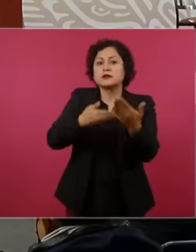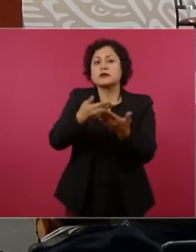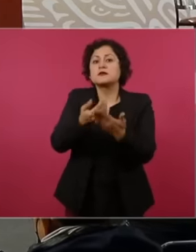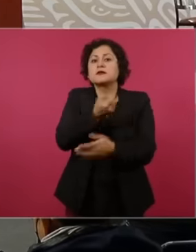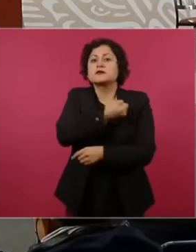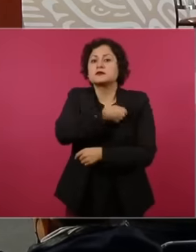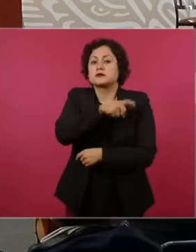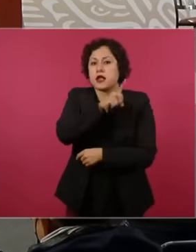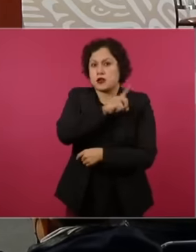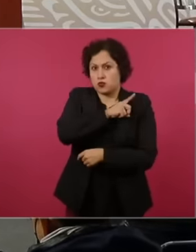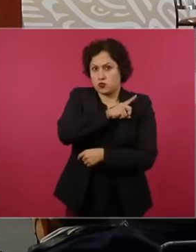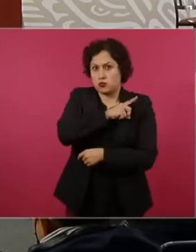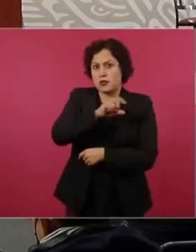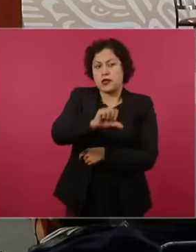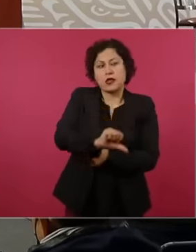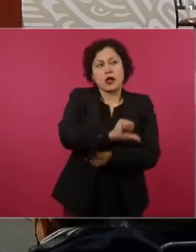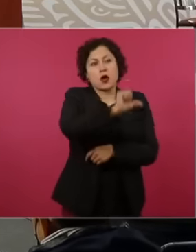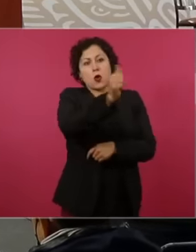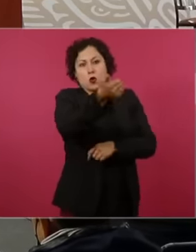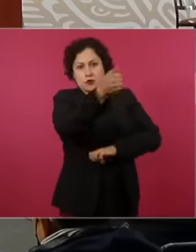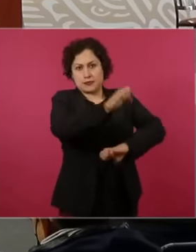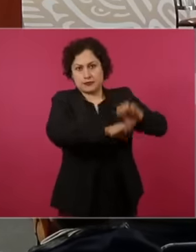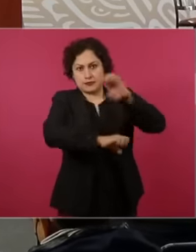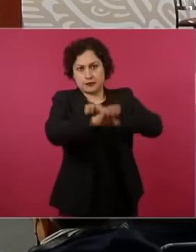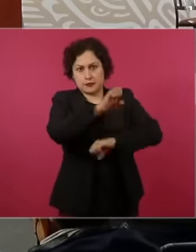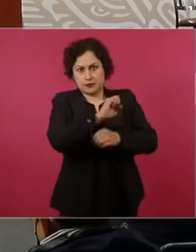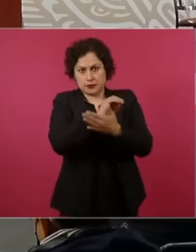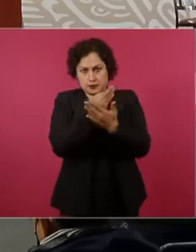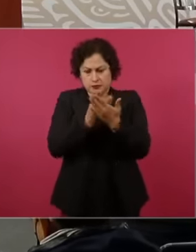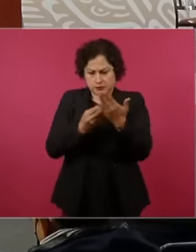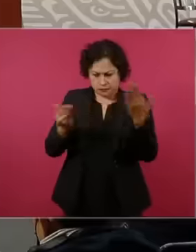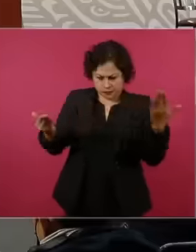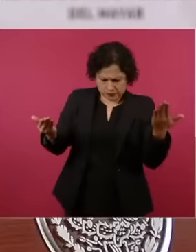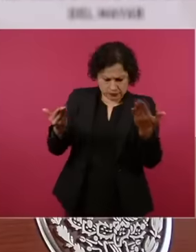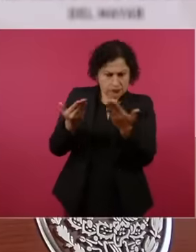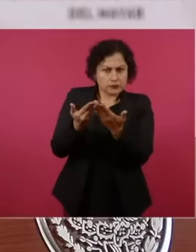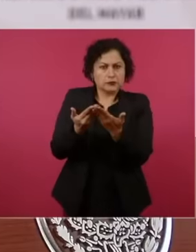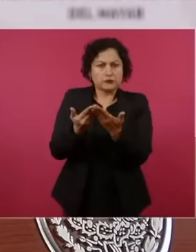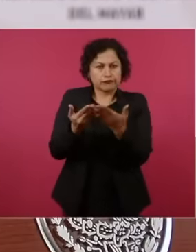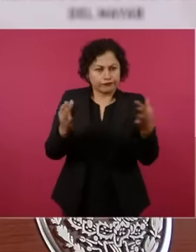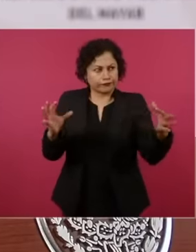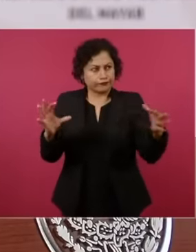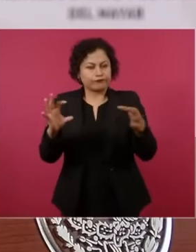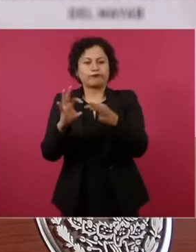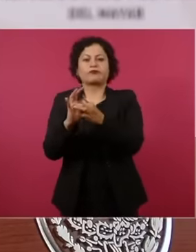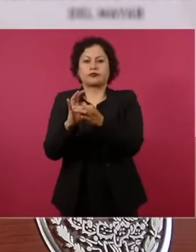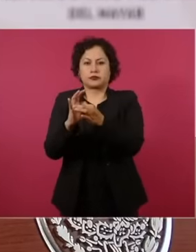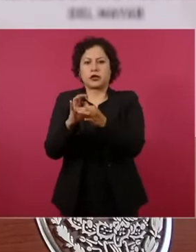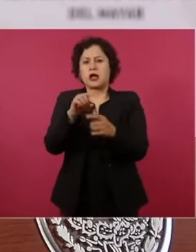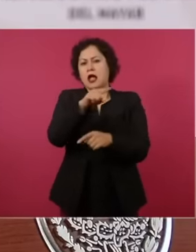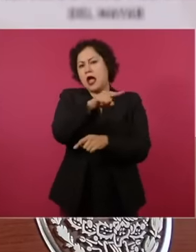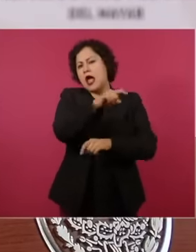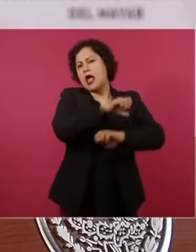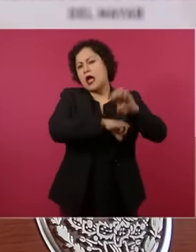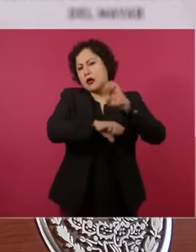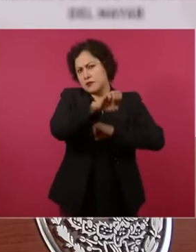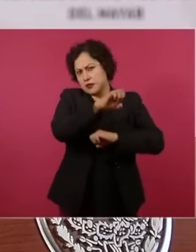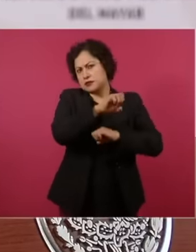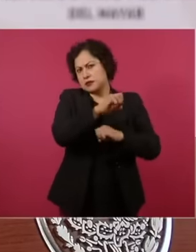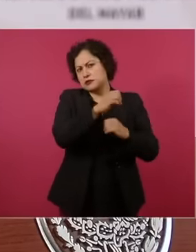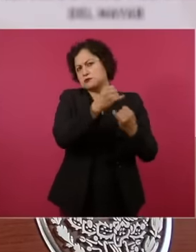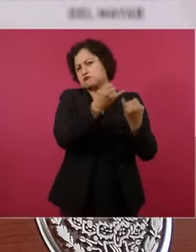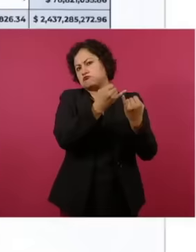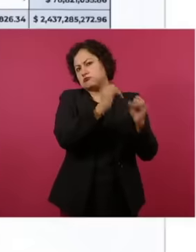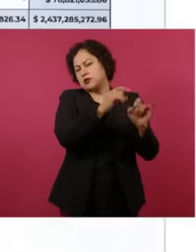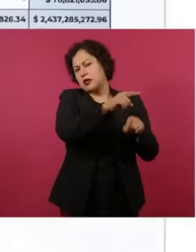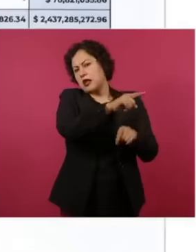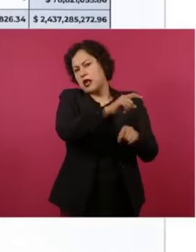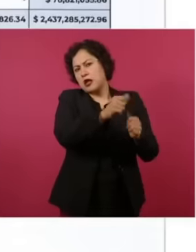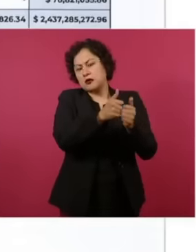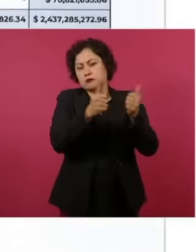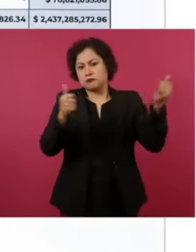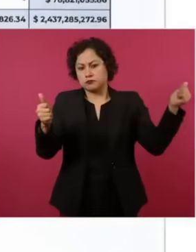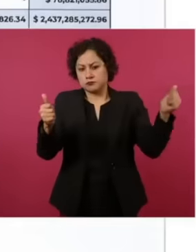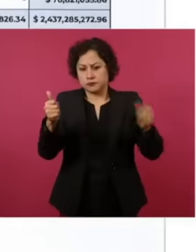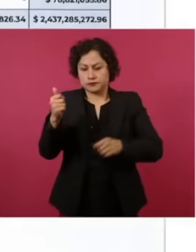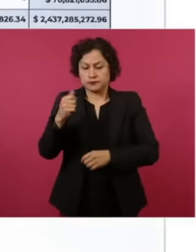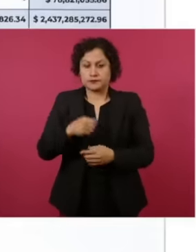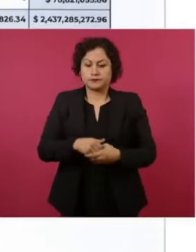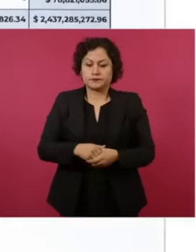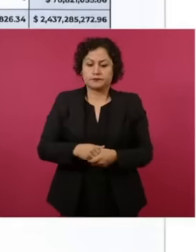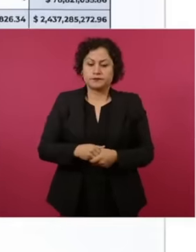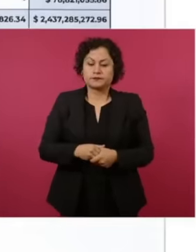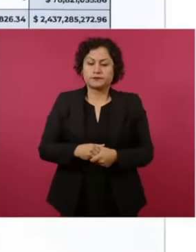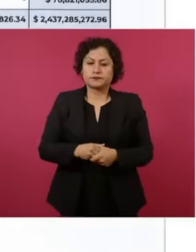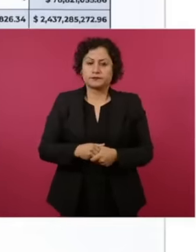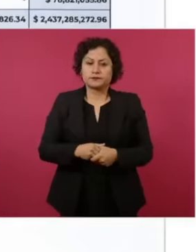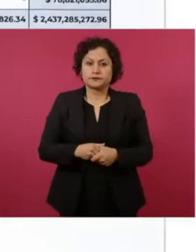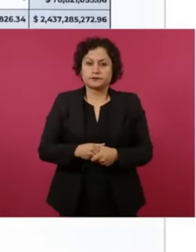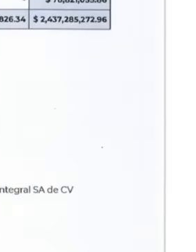from other companies that work for that purpose are billed in their name. They are independent in their ownership of these two that